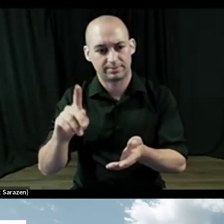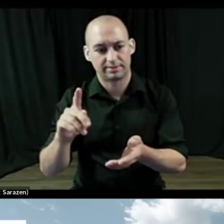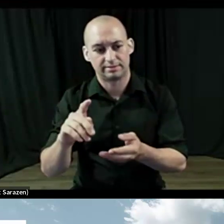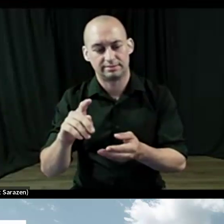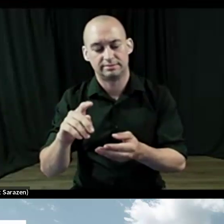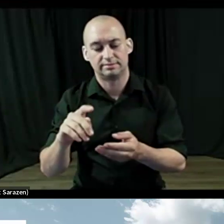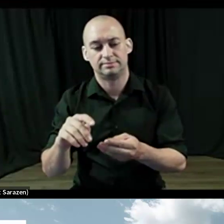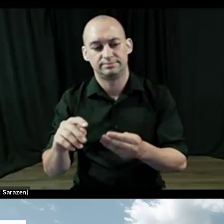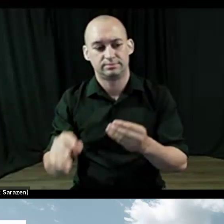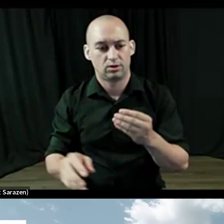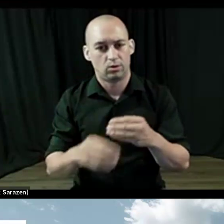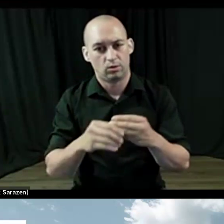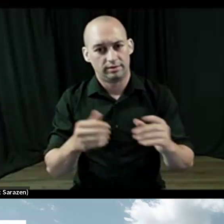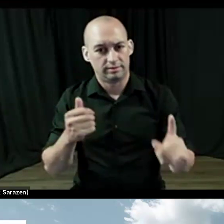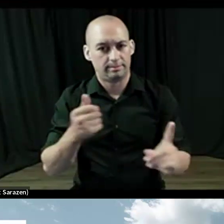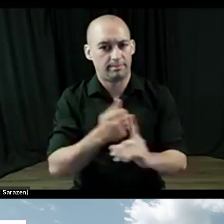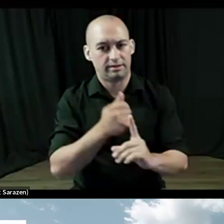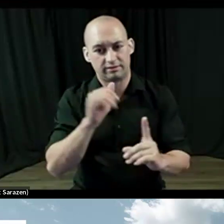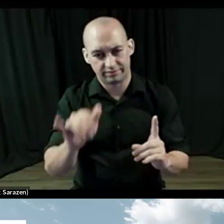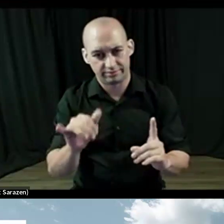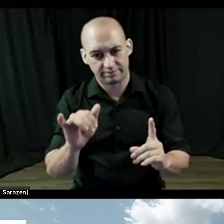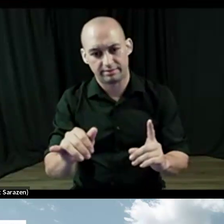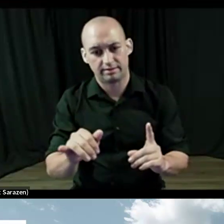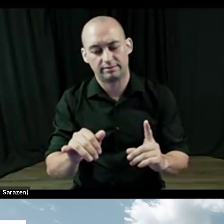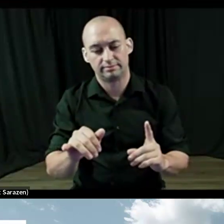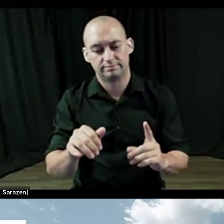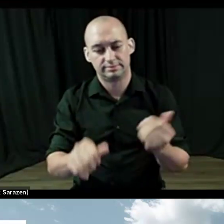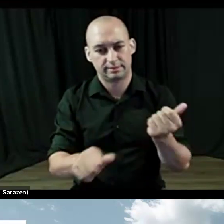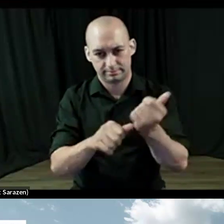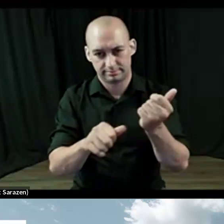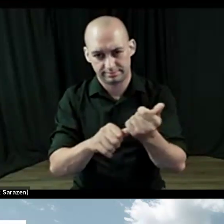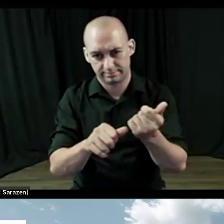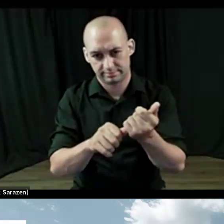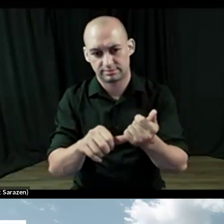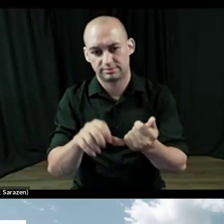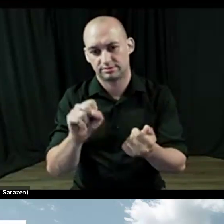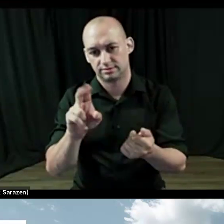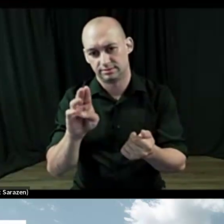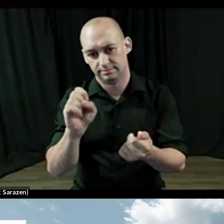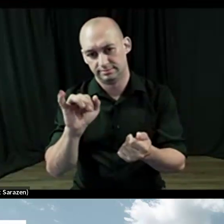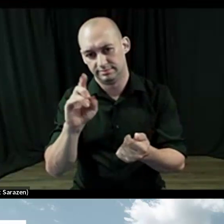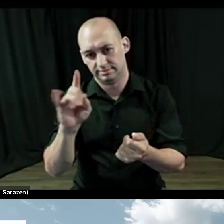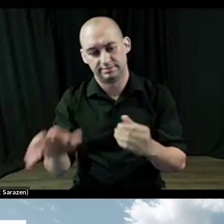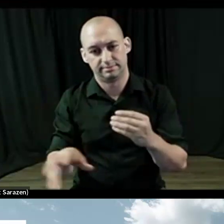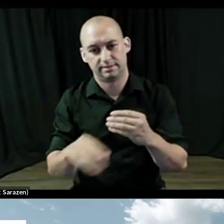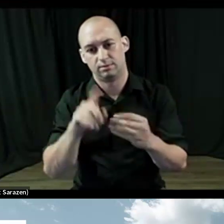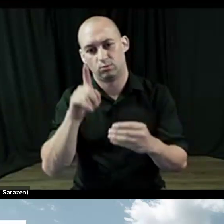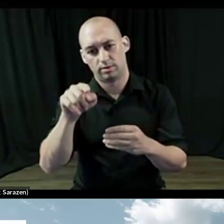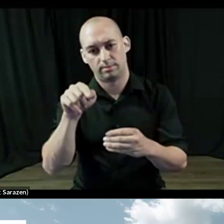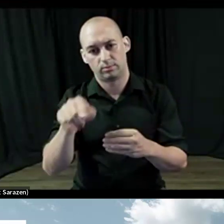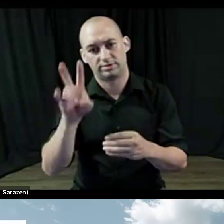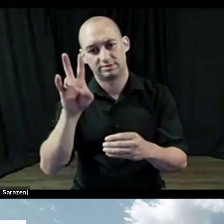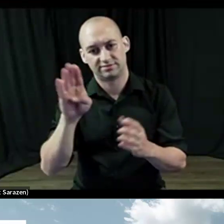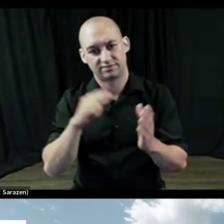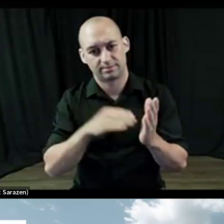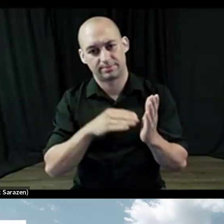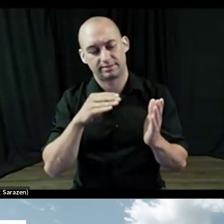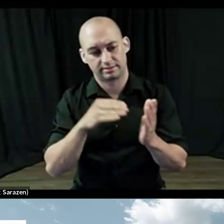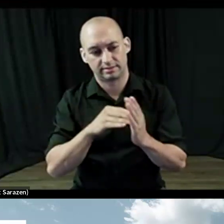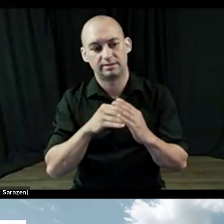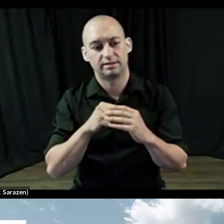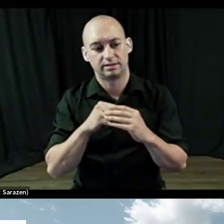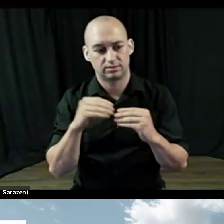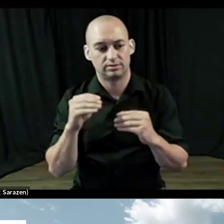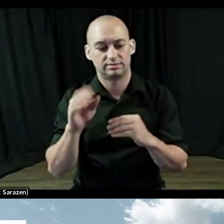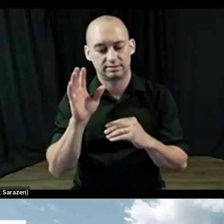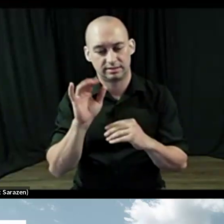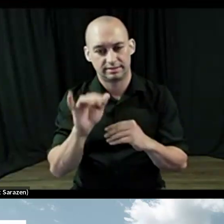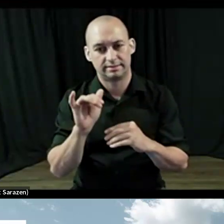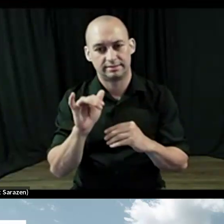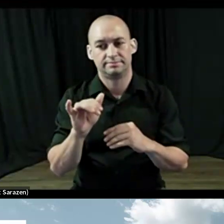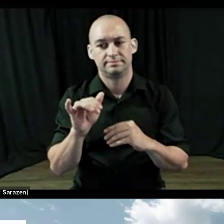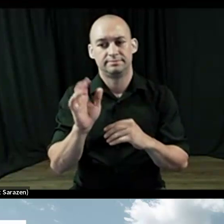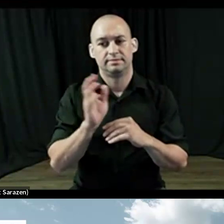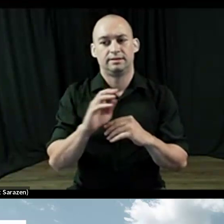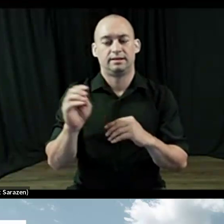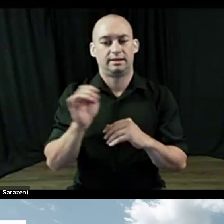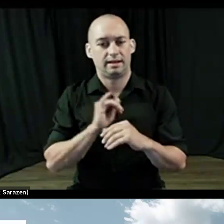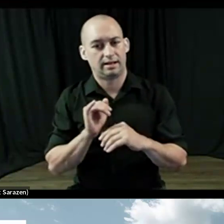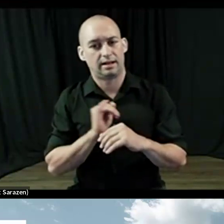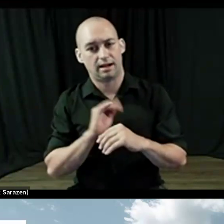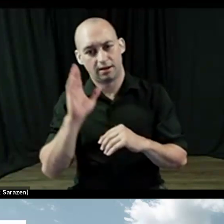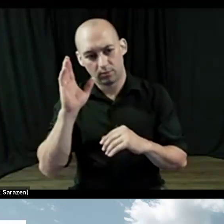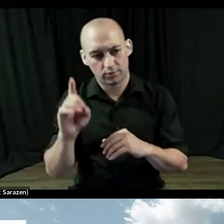of that of those subsidies amounted to close the 70 billion dollars. And I would, you know, surmise